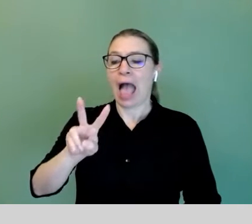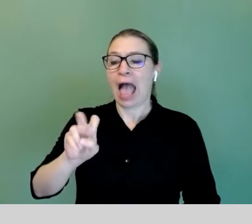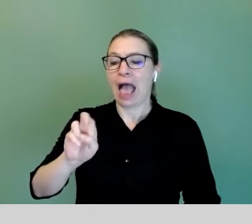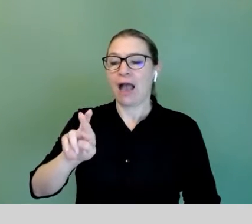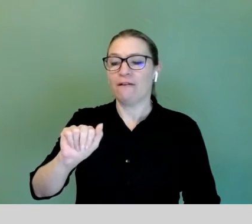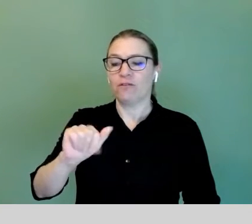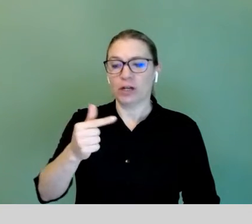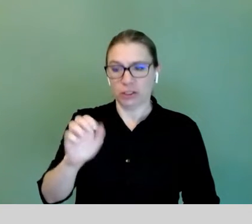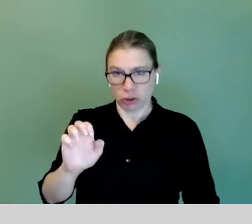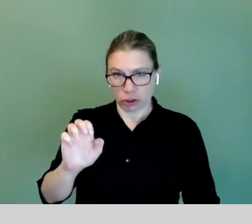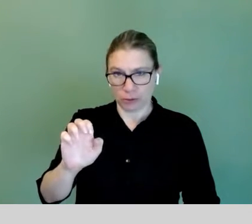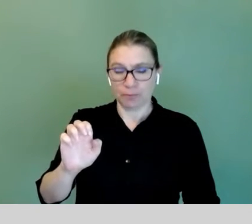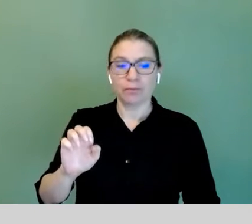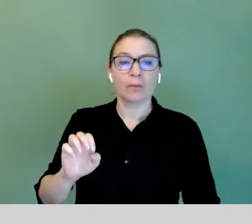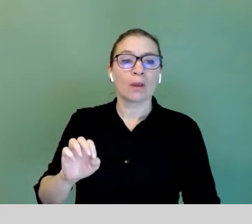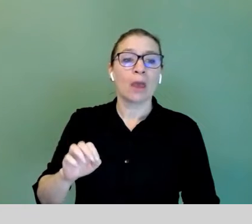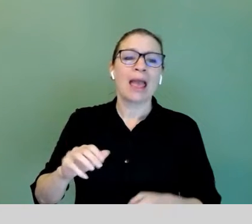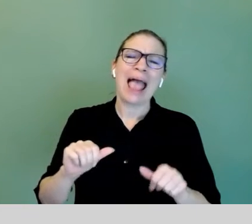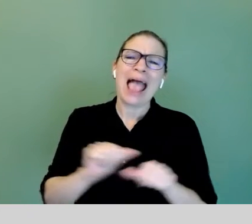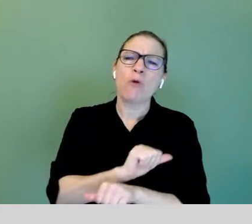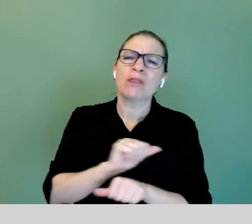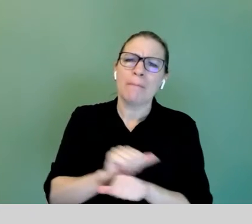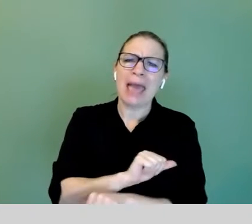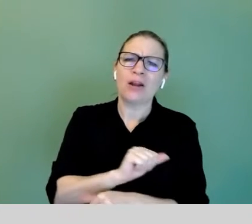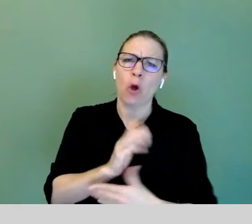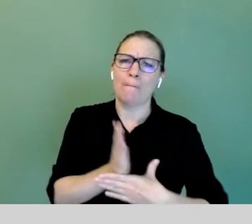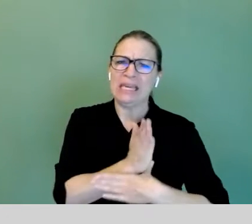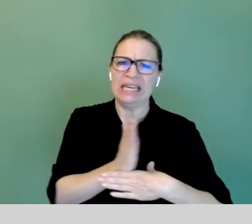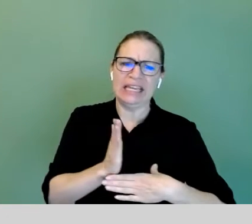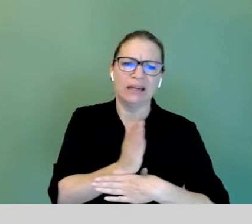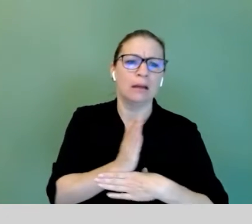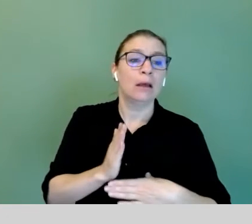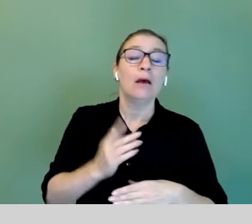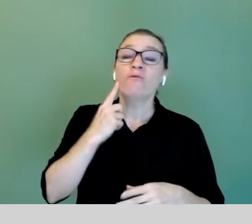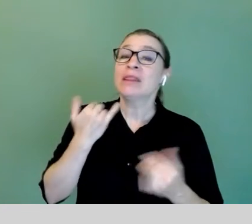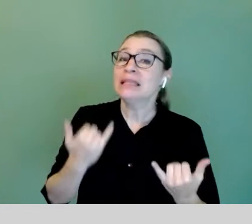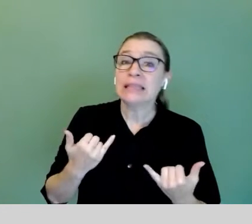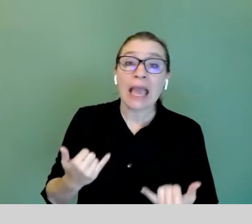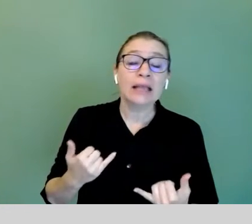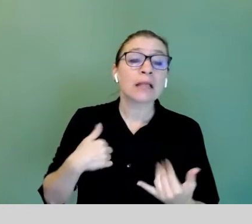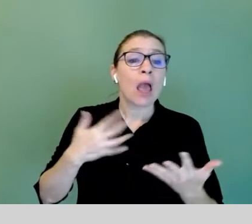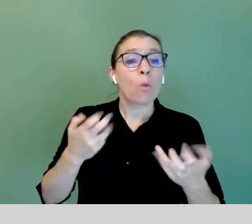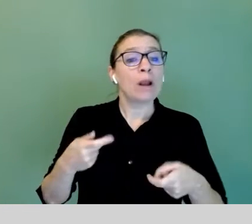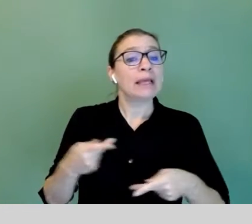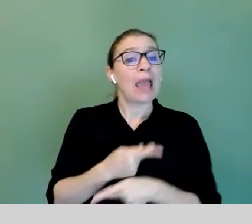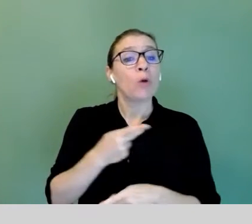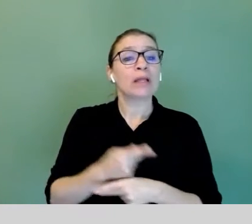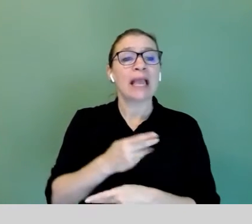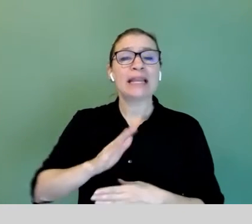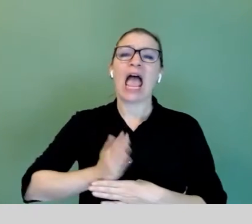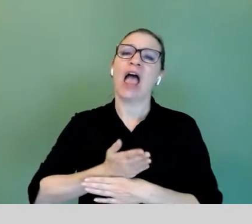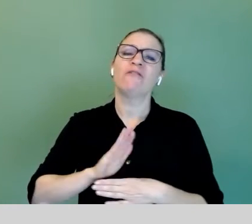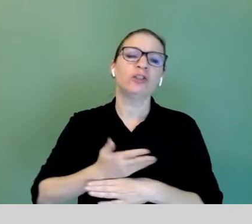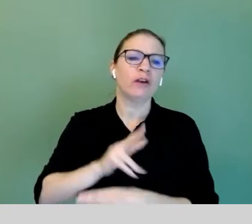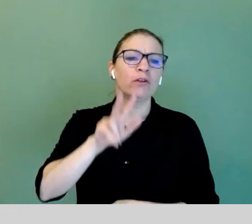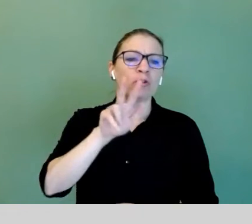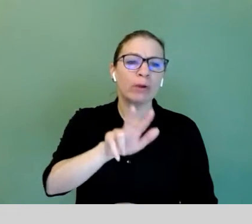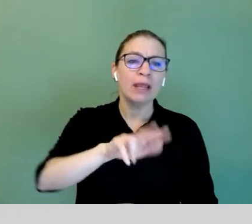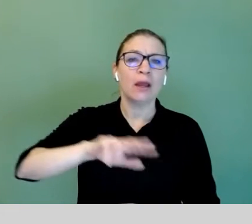for example, averages, arithmetical means. In this case, for example, I want to calculate the average